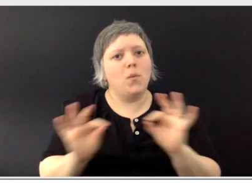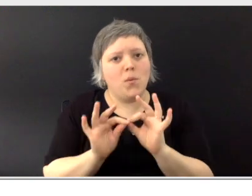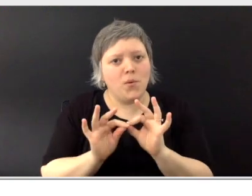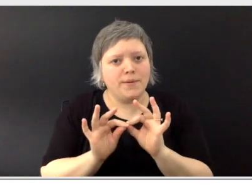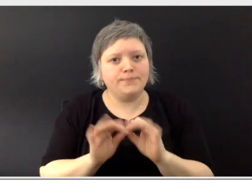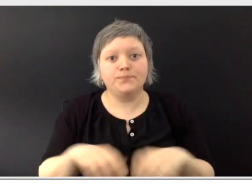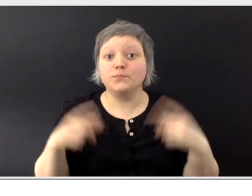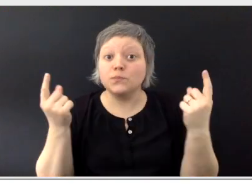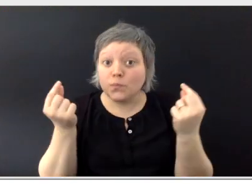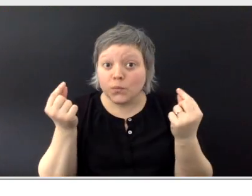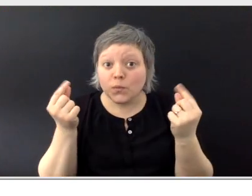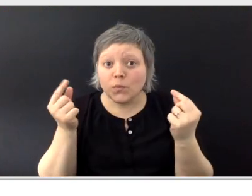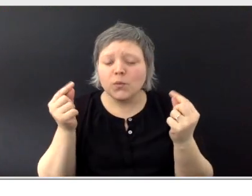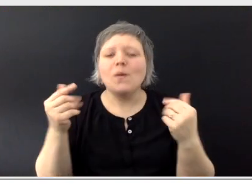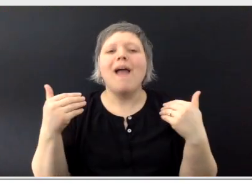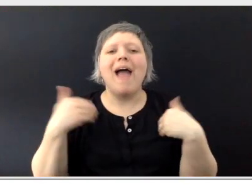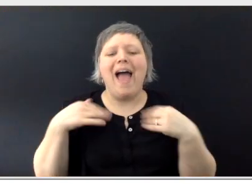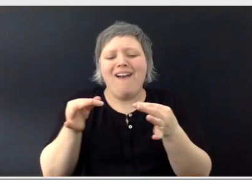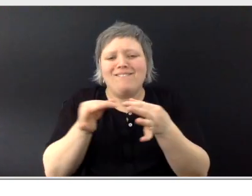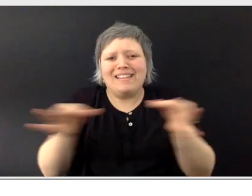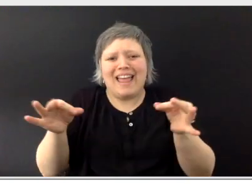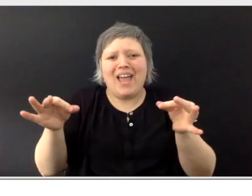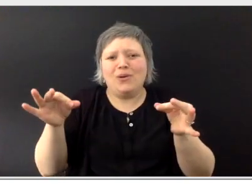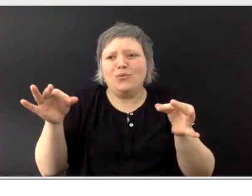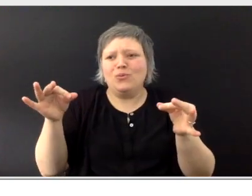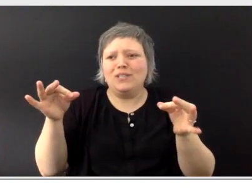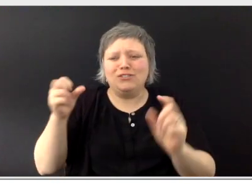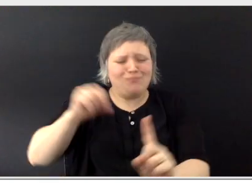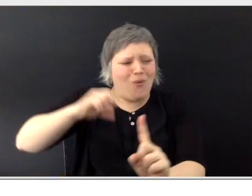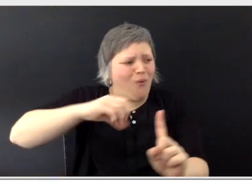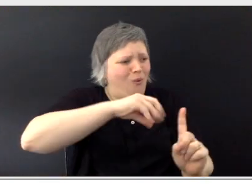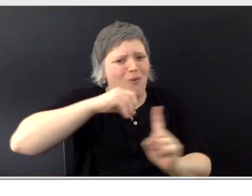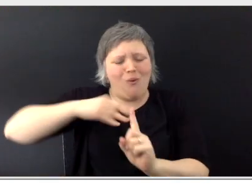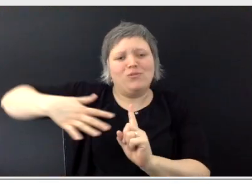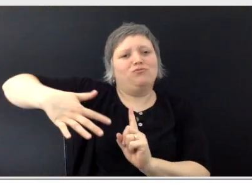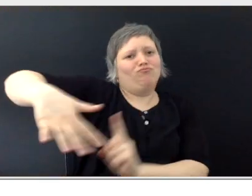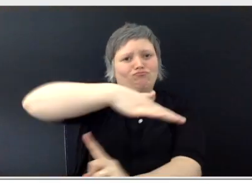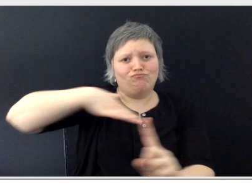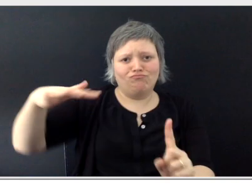So, the way to do that is surrounding your child with as much language as possible from the start.